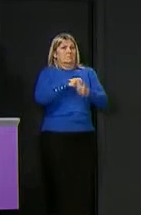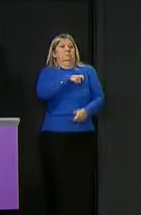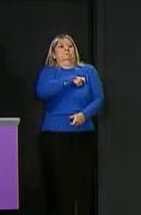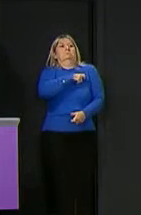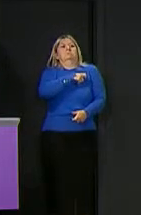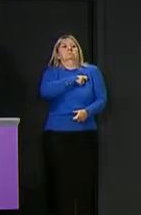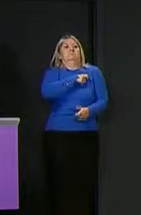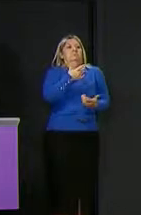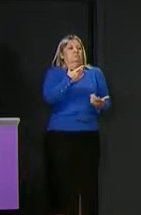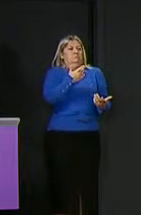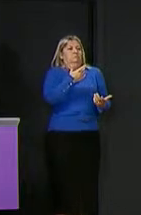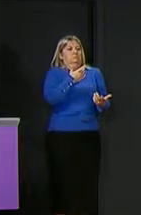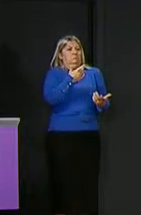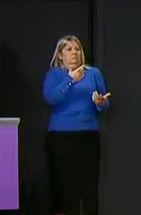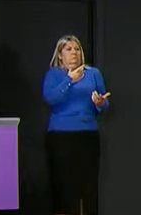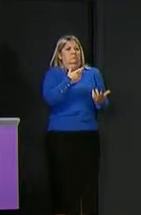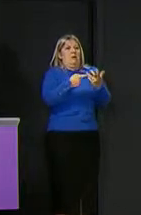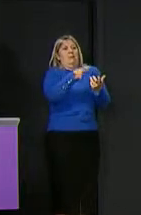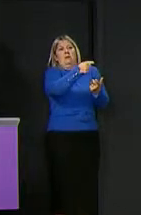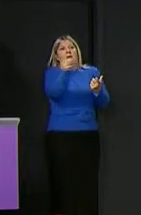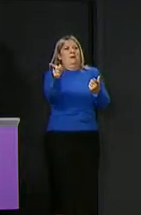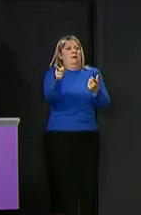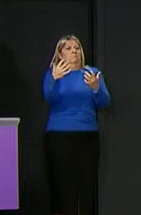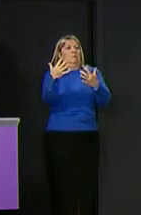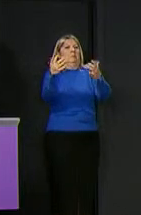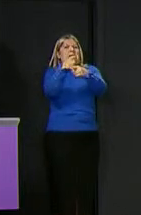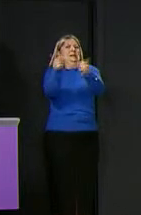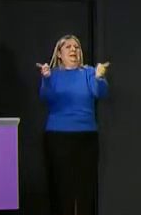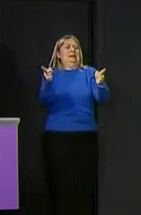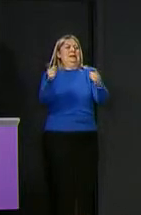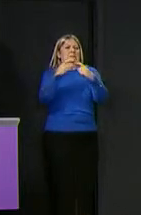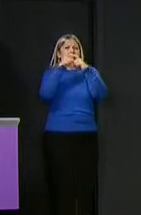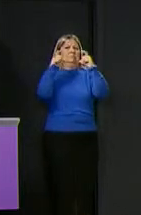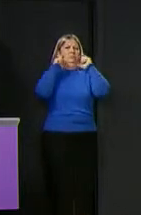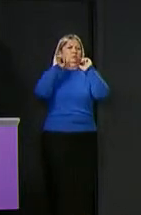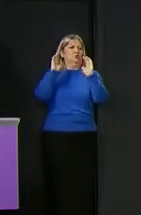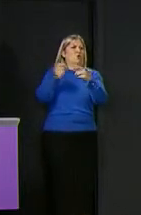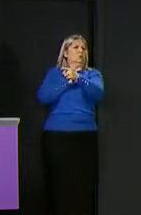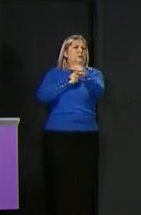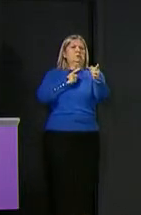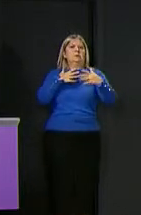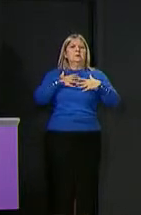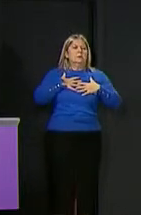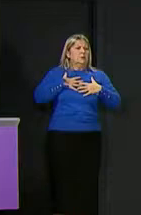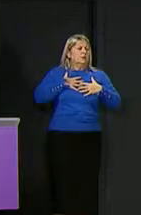perceptions of other people and their reasons for not wearing it. Is there any reassurance that you